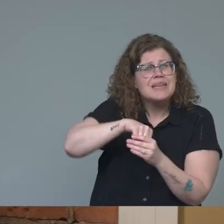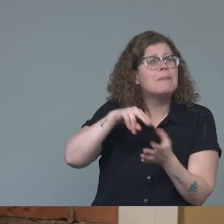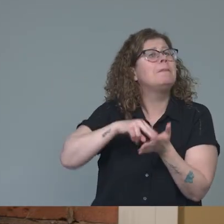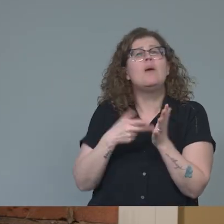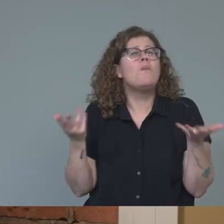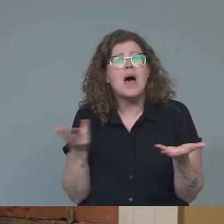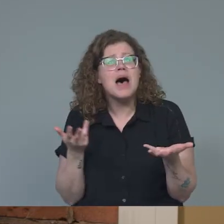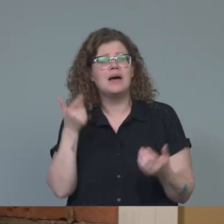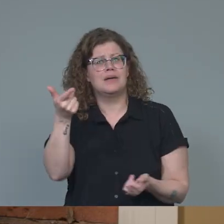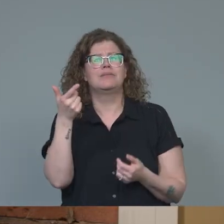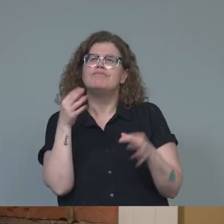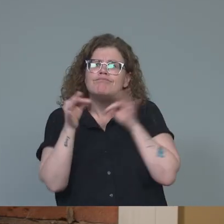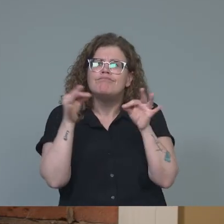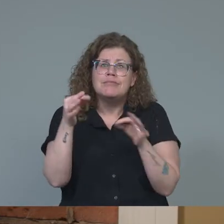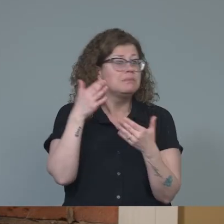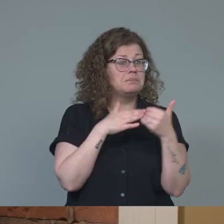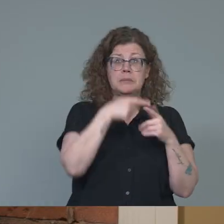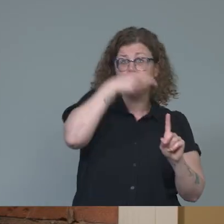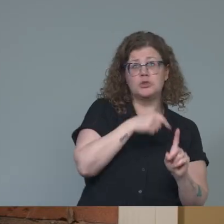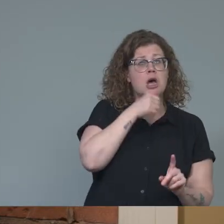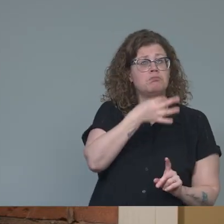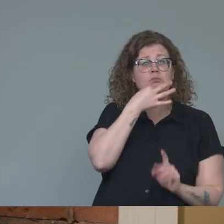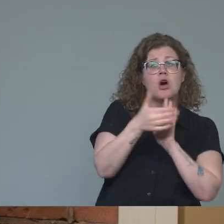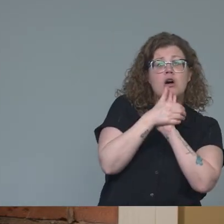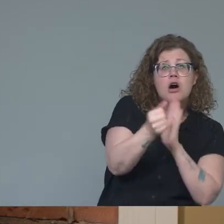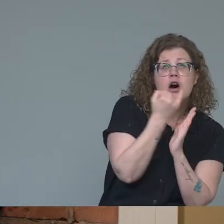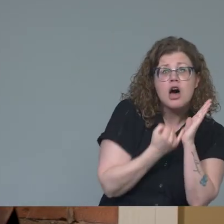the drawings that was given to him during his community workshops. He integrated them into